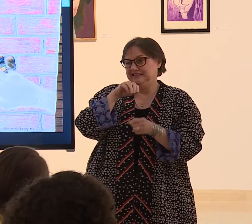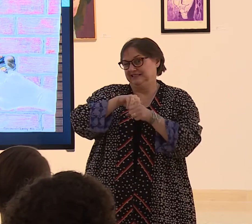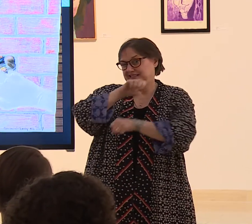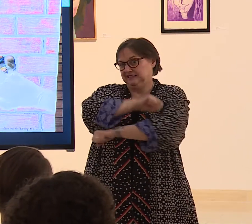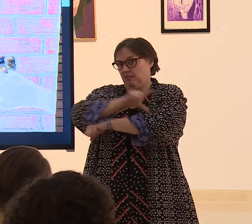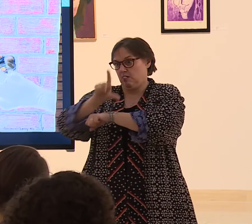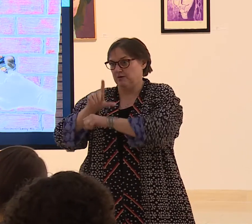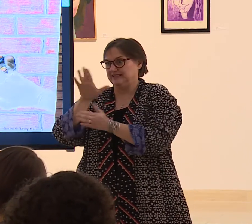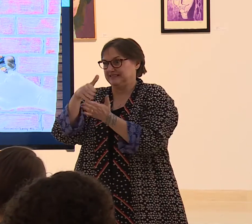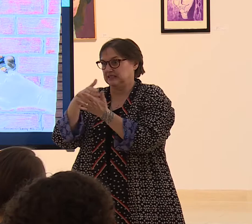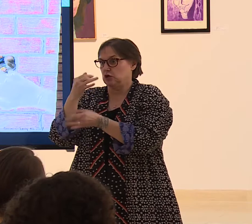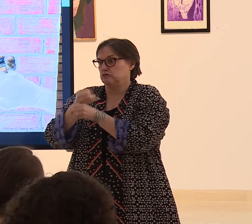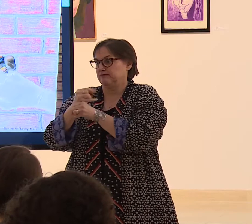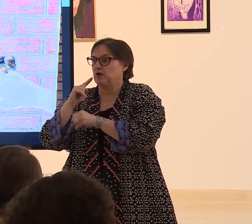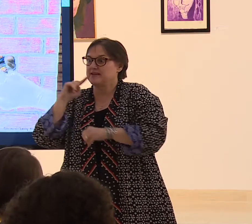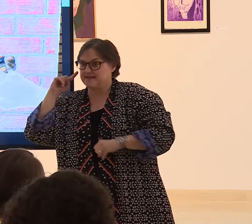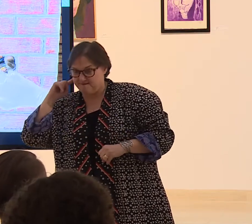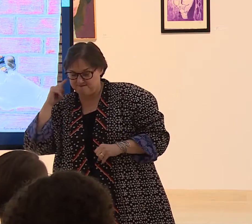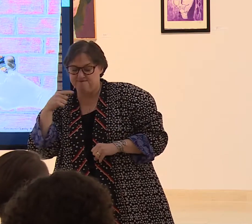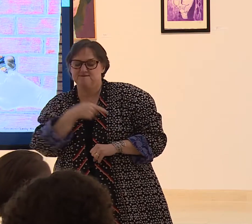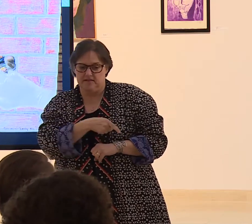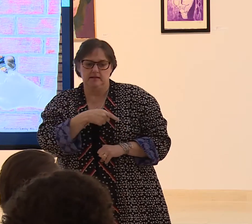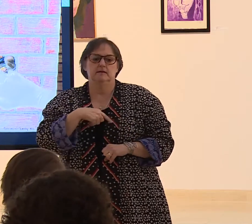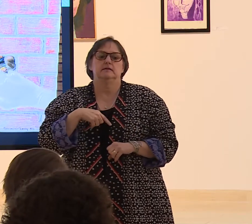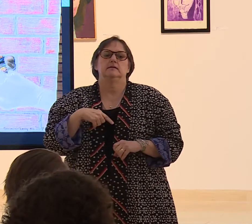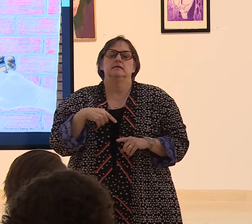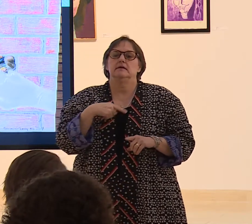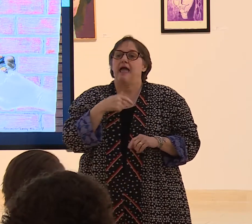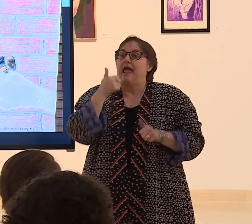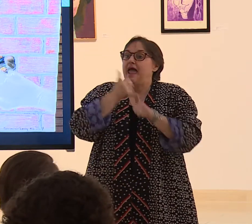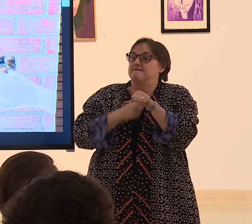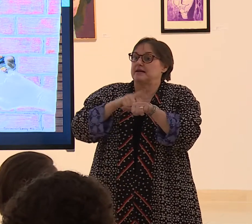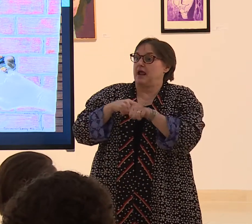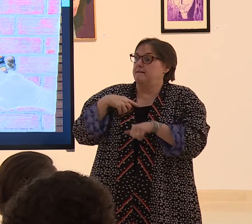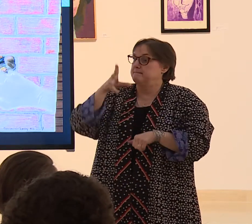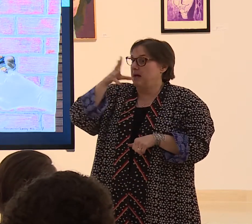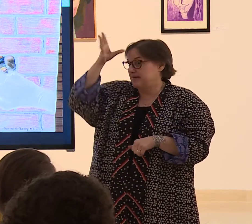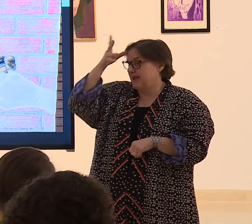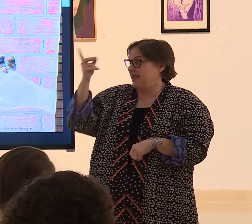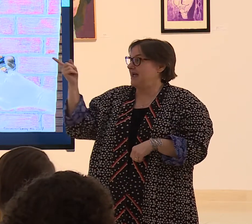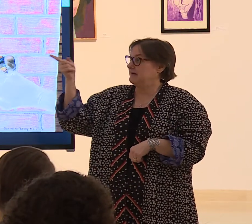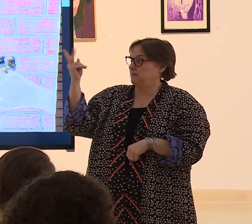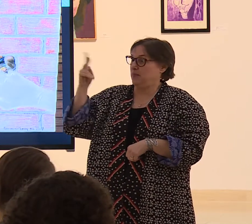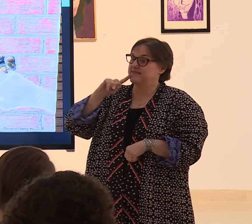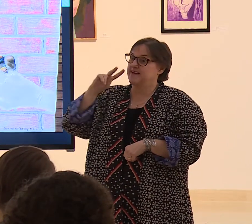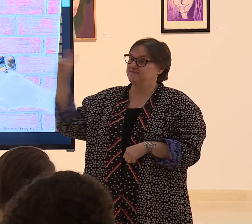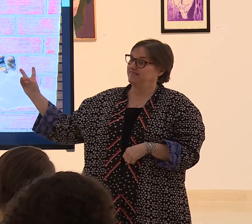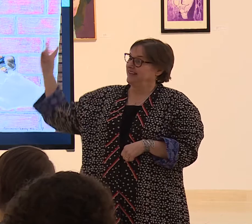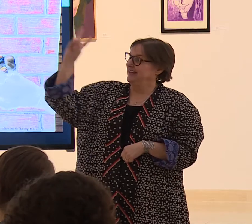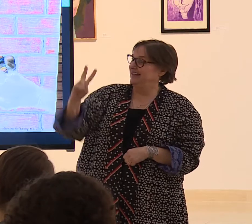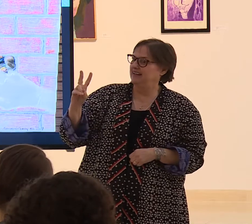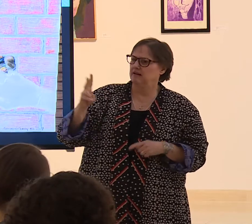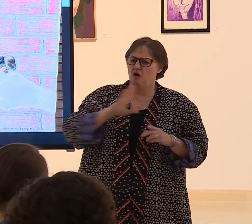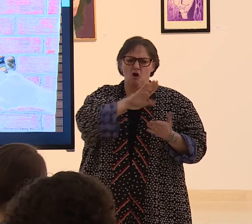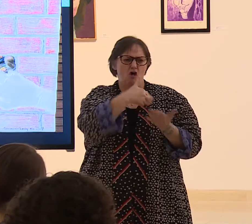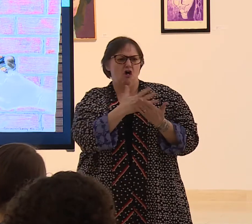I grew up in a more oral situation in St. Louis. Now, both of my parents were deaf,